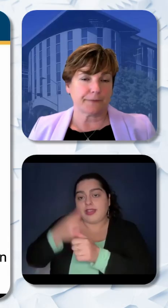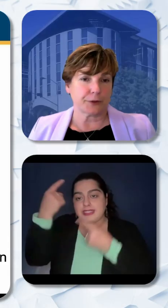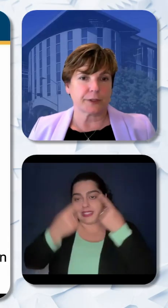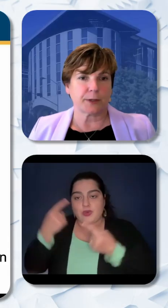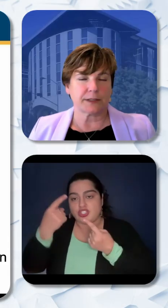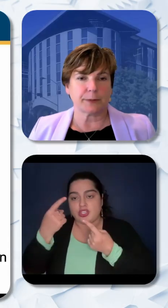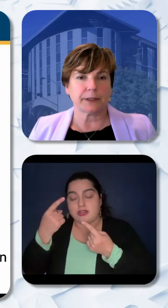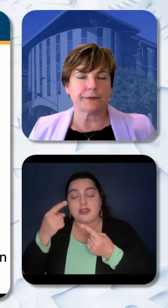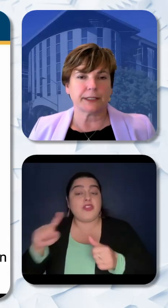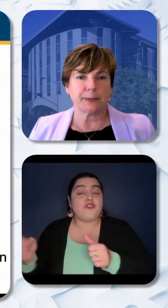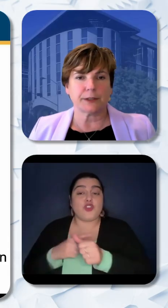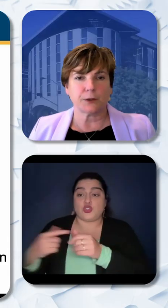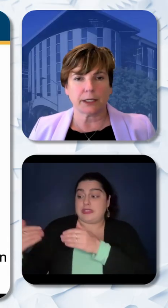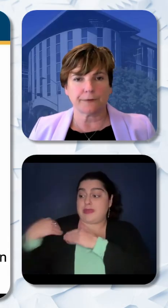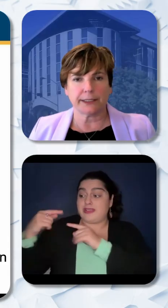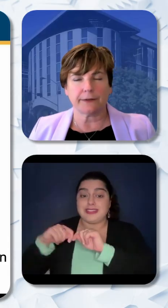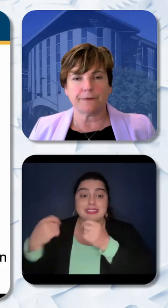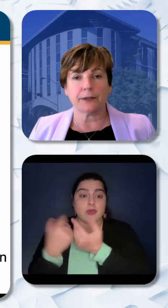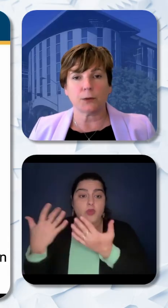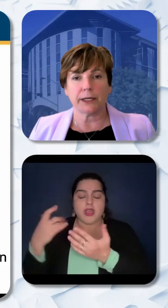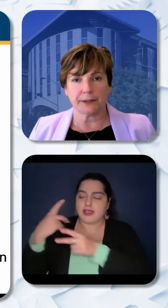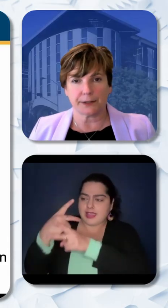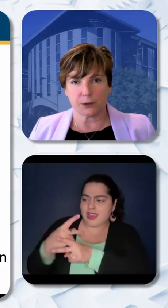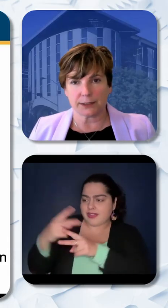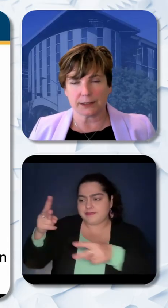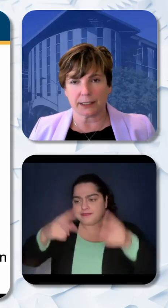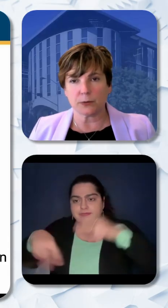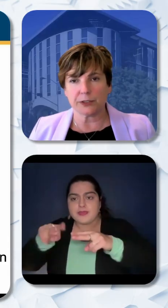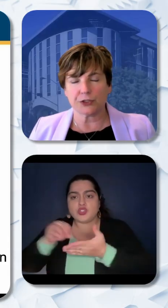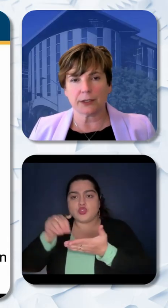The first responsibility of the team is to carefully evaluate the student's language